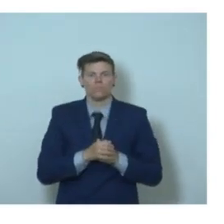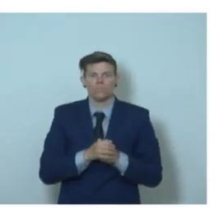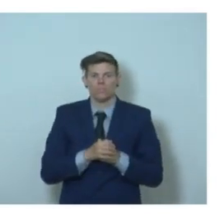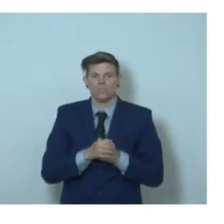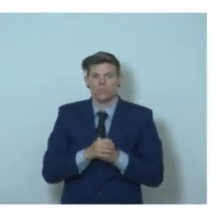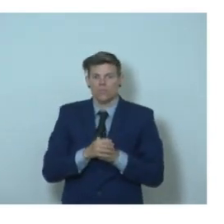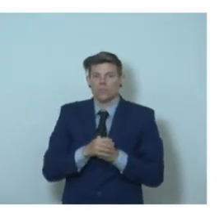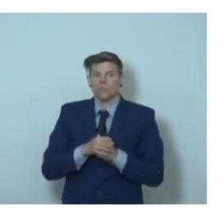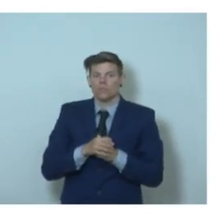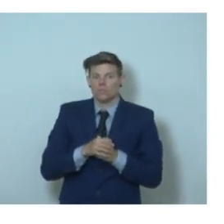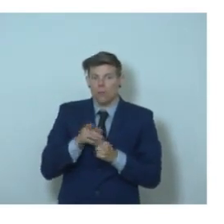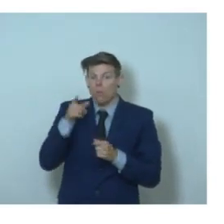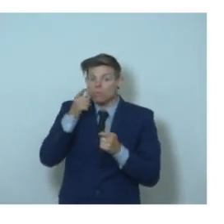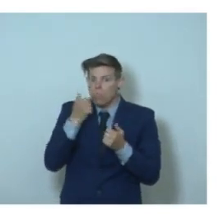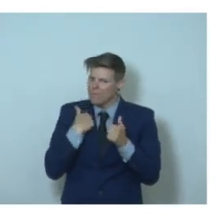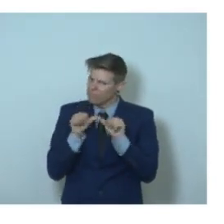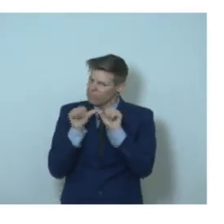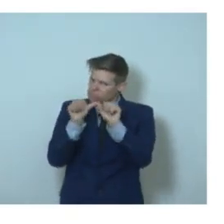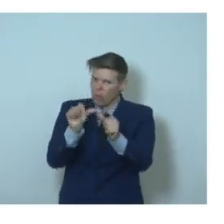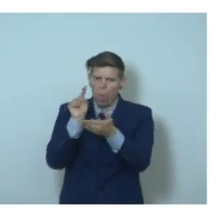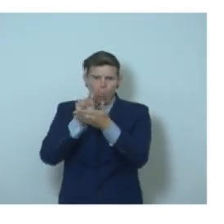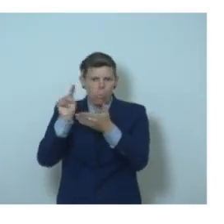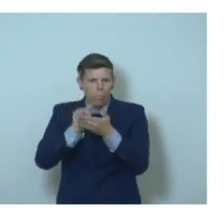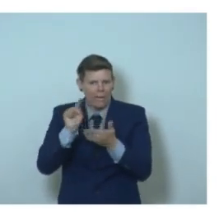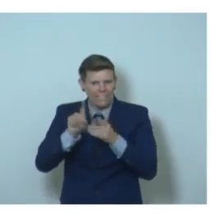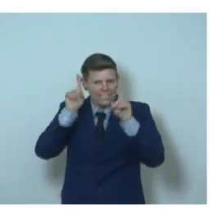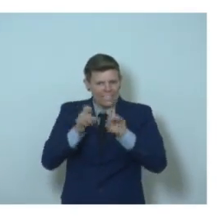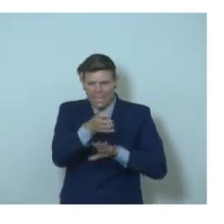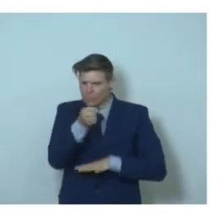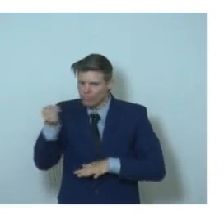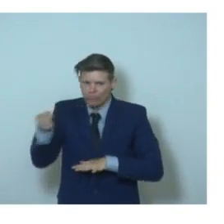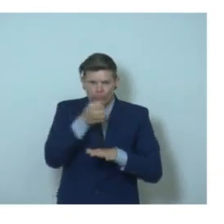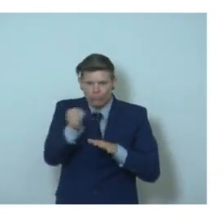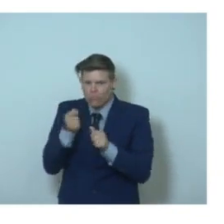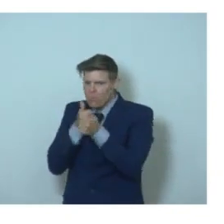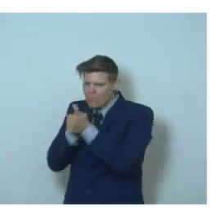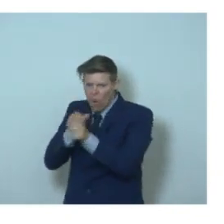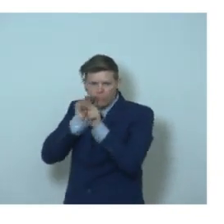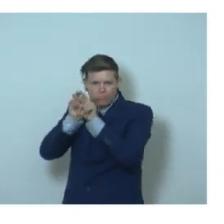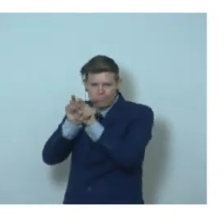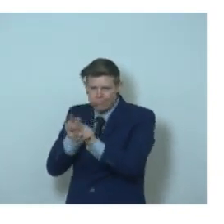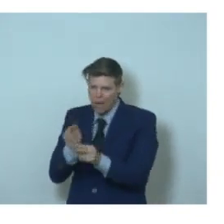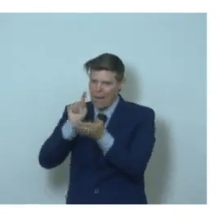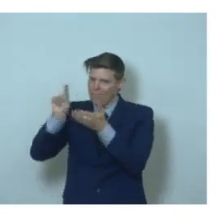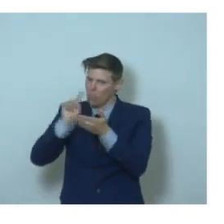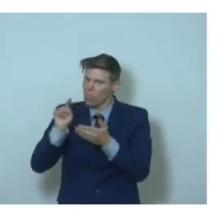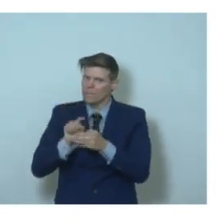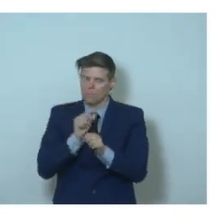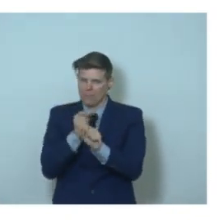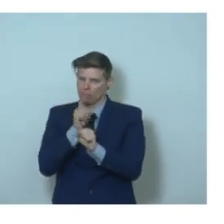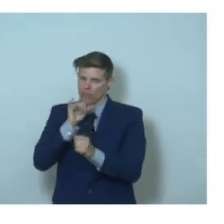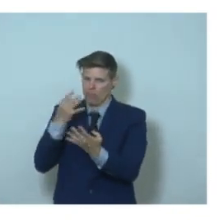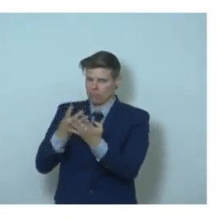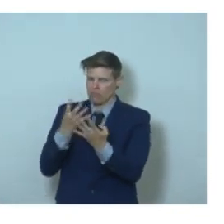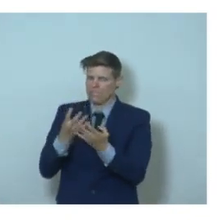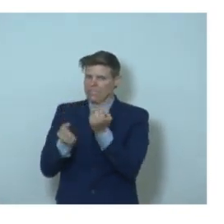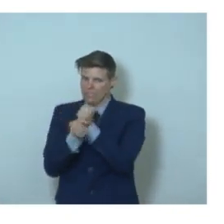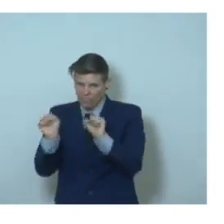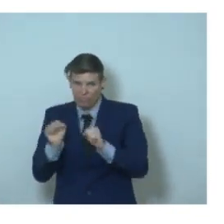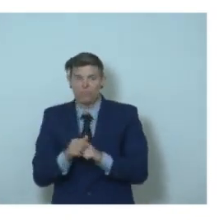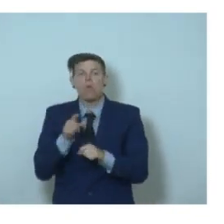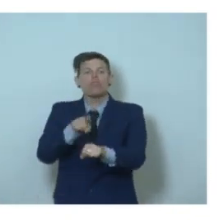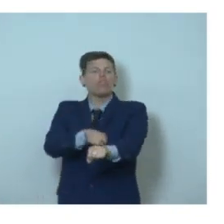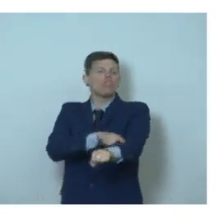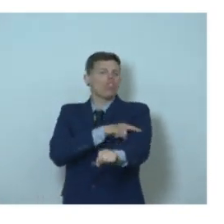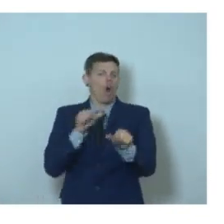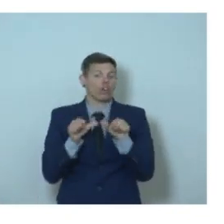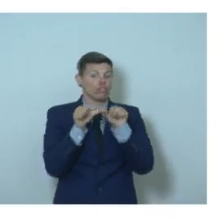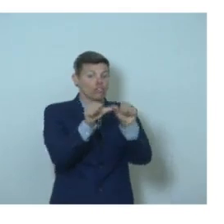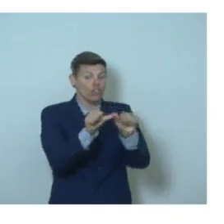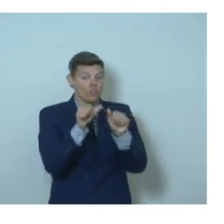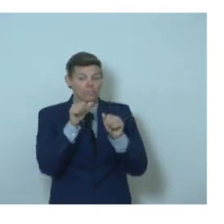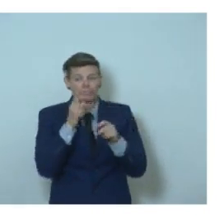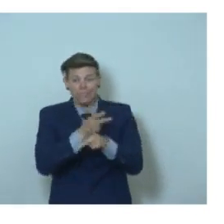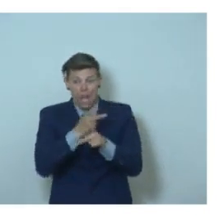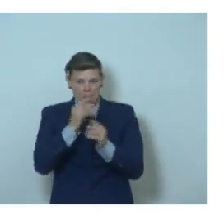THE INMATES AND TESTING THEM EVERY THREE TO FOUR DAYS AND ALL UNAFFECTED UNITS ARE ALSO BEING TESTED WEEKLY NEXT SLIDE.